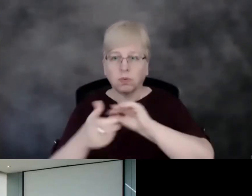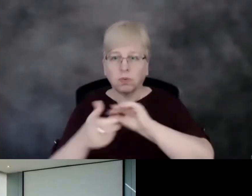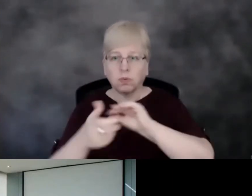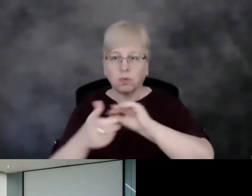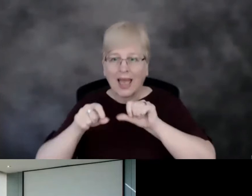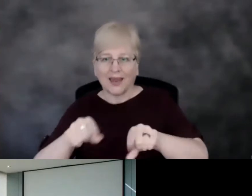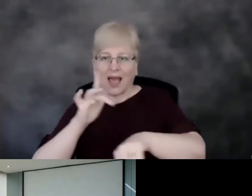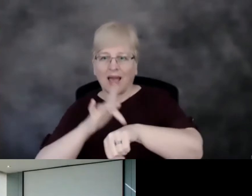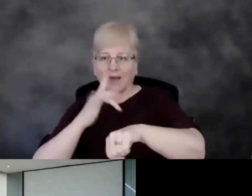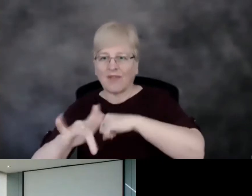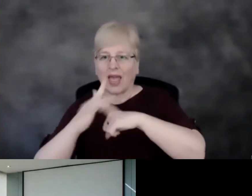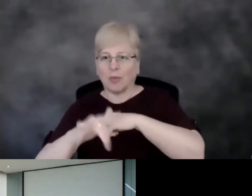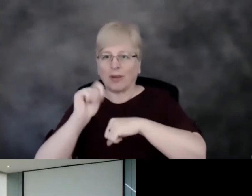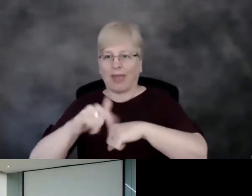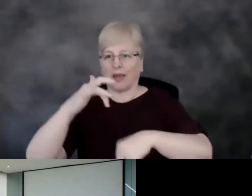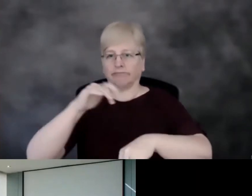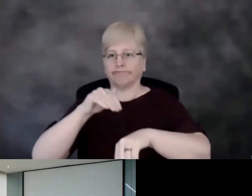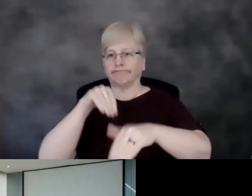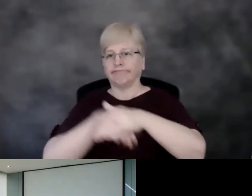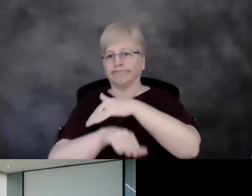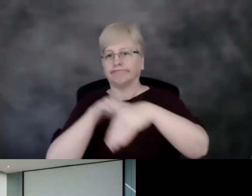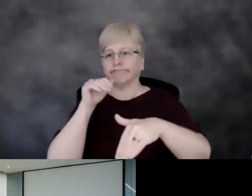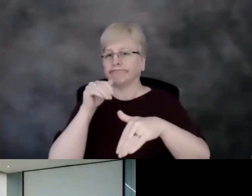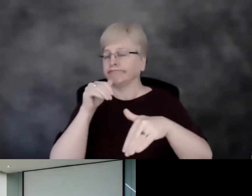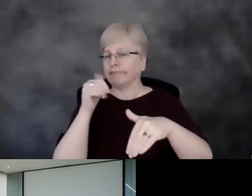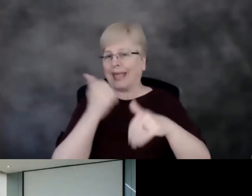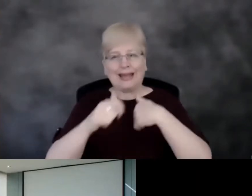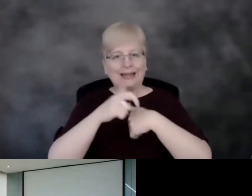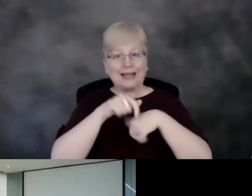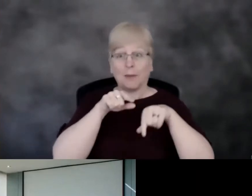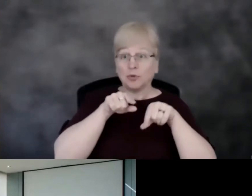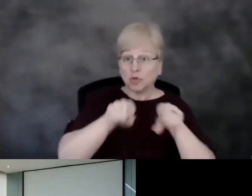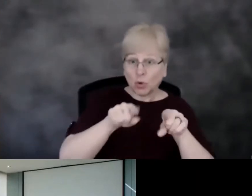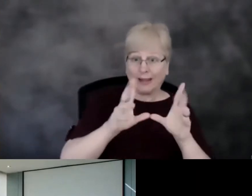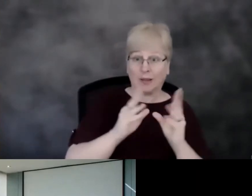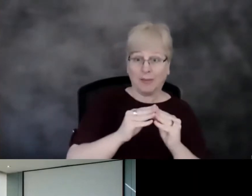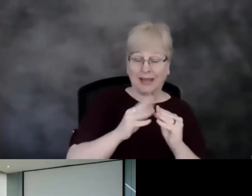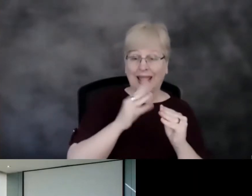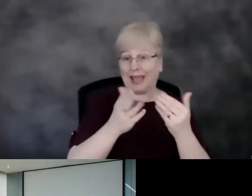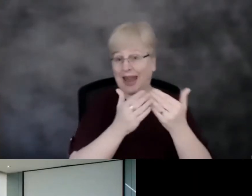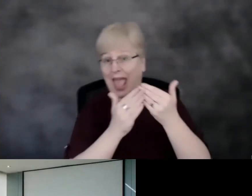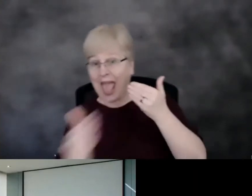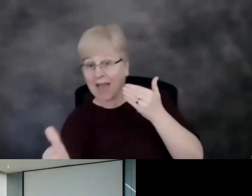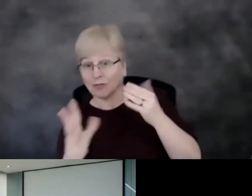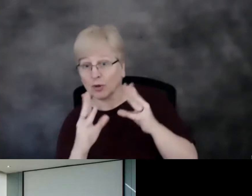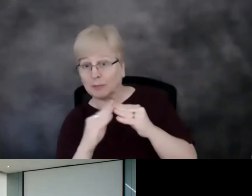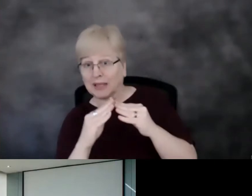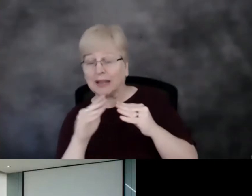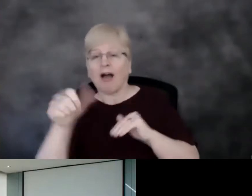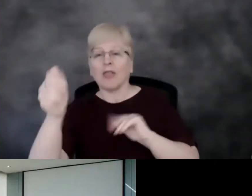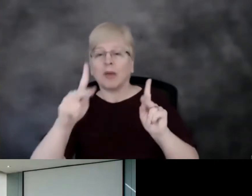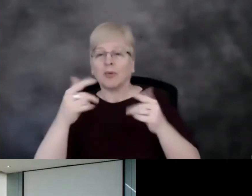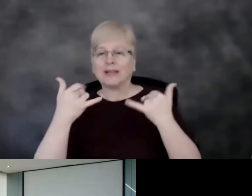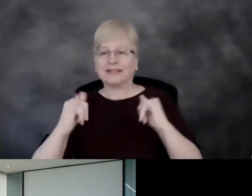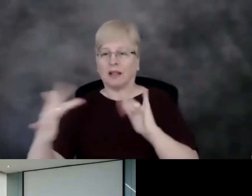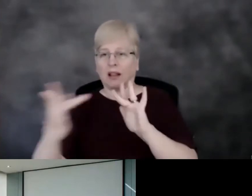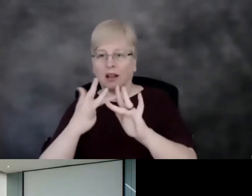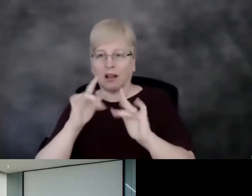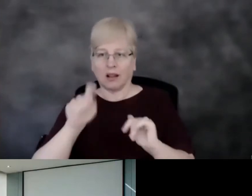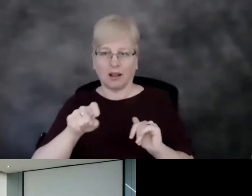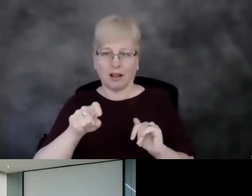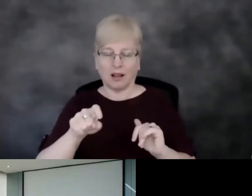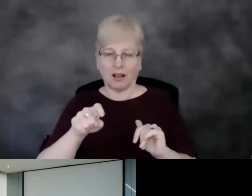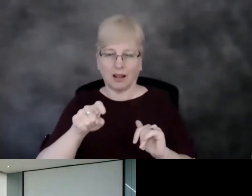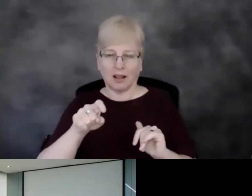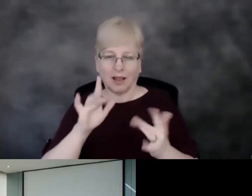and throughout the meeting, it too, will be a way that others can reach you and hear about